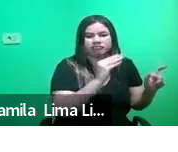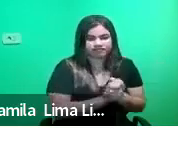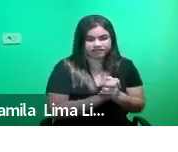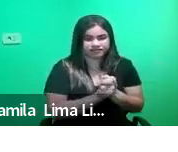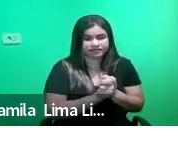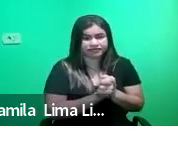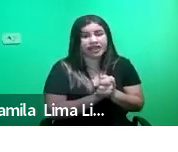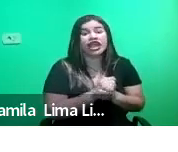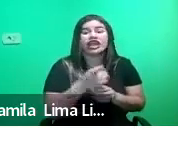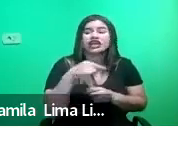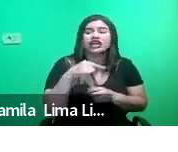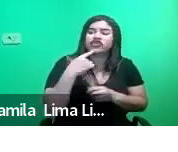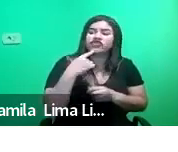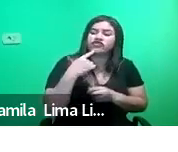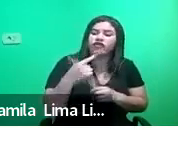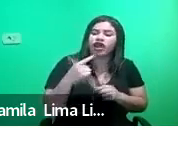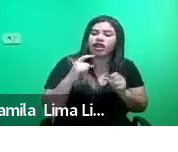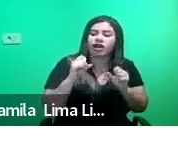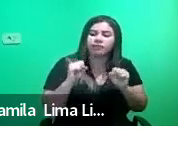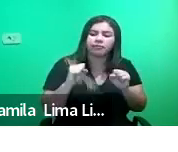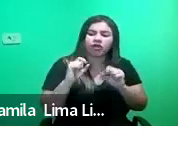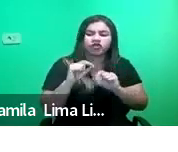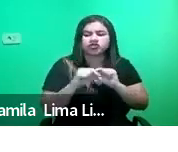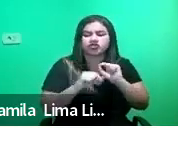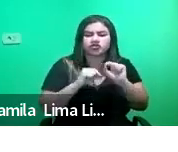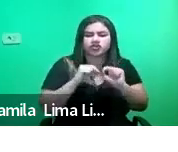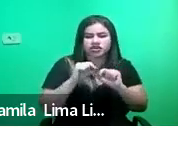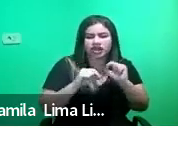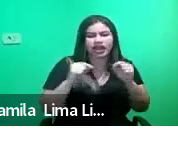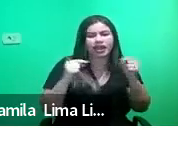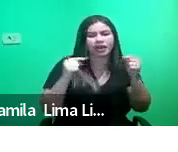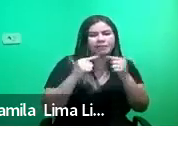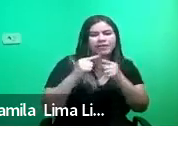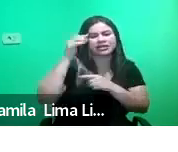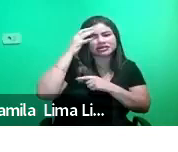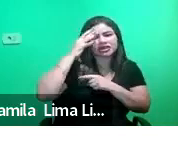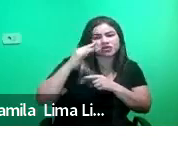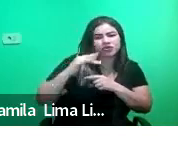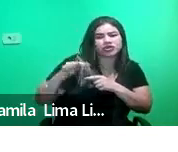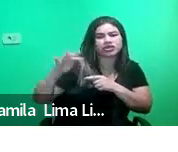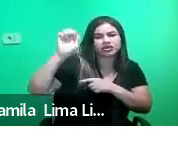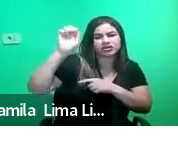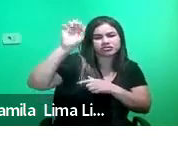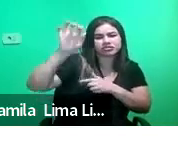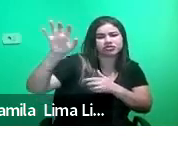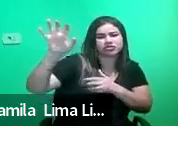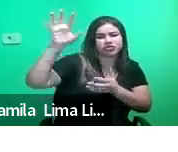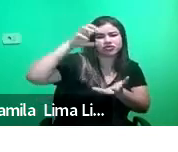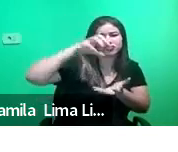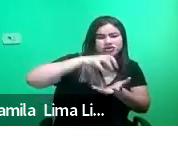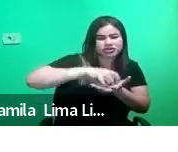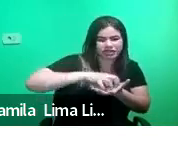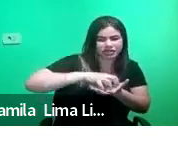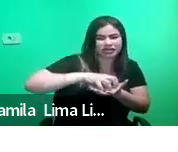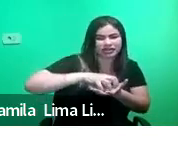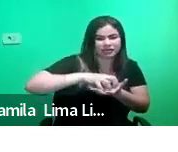in European, so ial theories ial theory, and this is theory, and this is something that's that that broad you a sort to t to address with your theory of habitat.